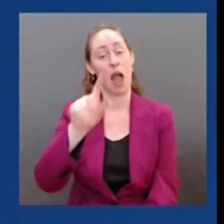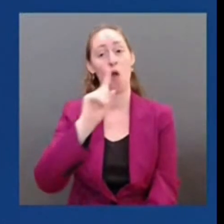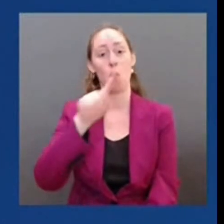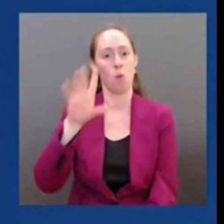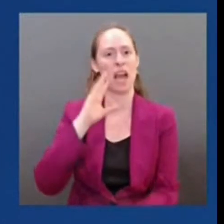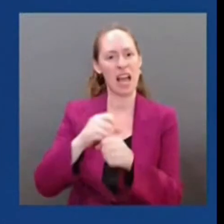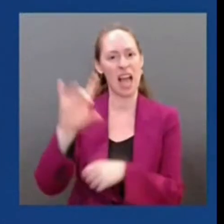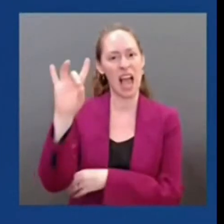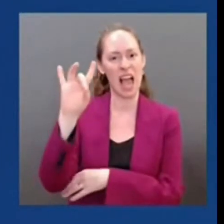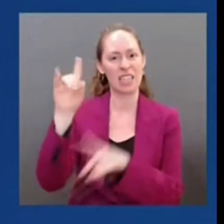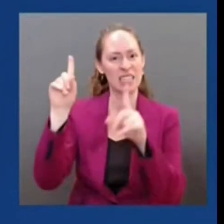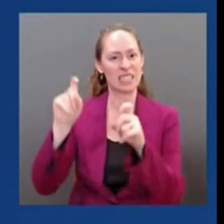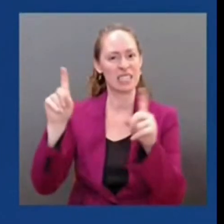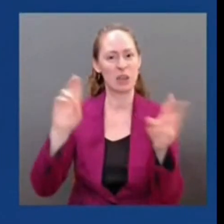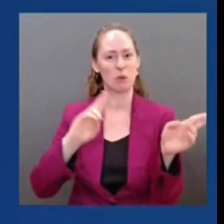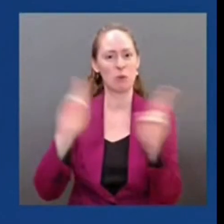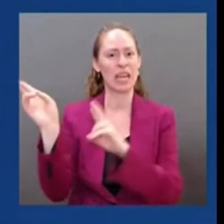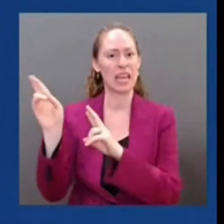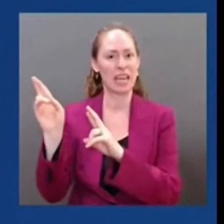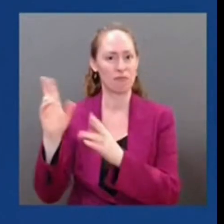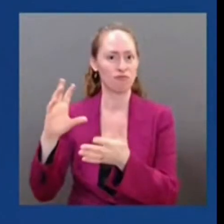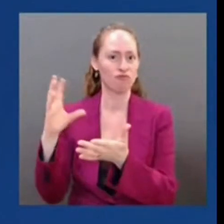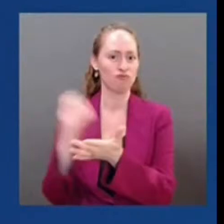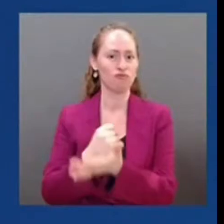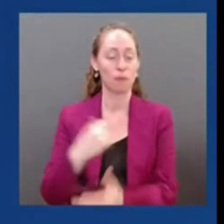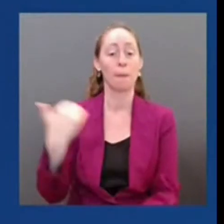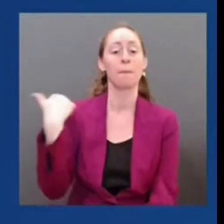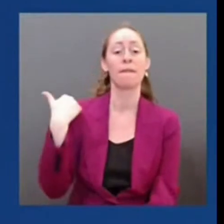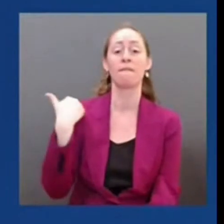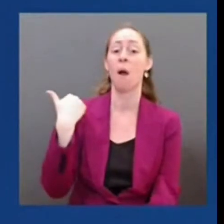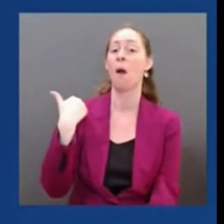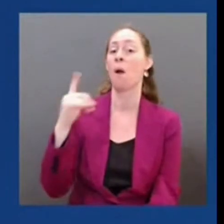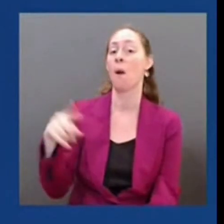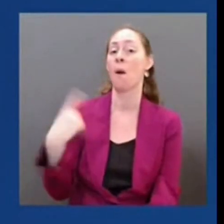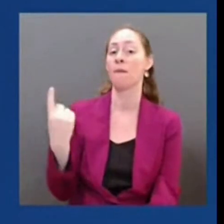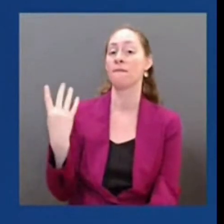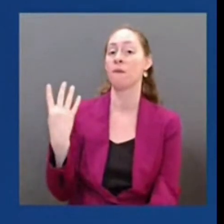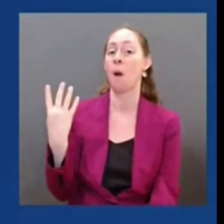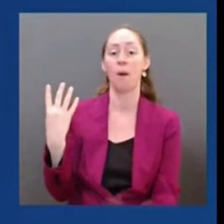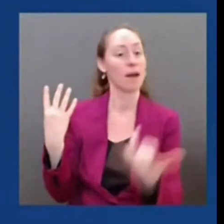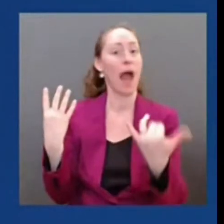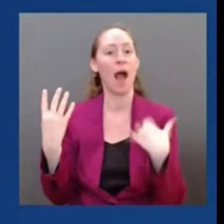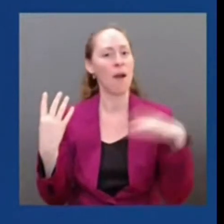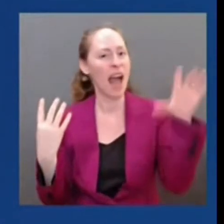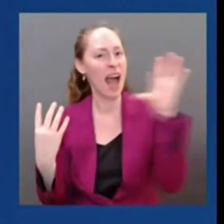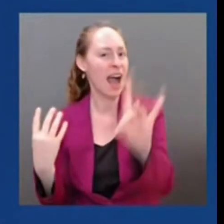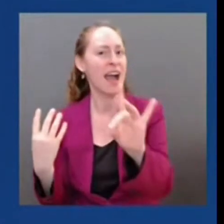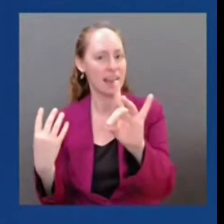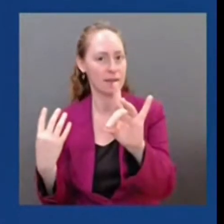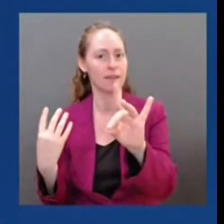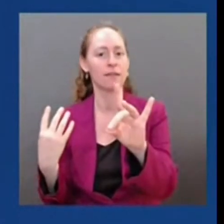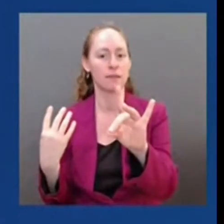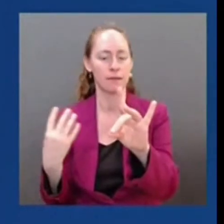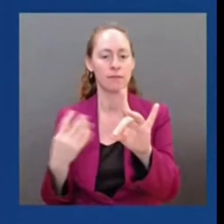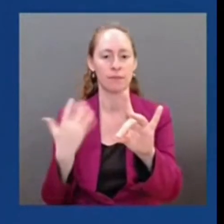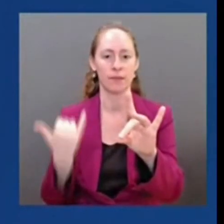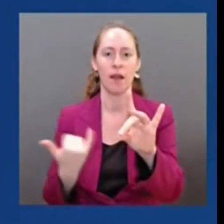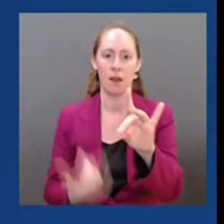NEXT ROUND OF TES. WE HAVE MADE EIGHT TESTS AVAILABLE, AND THE REASON IS